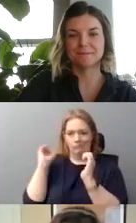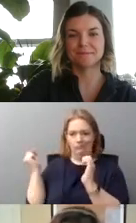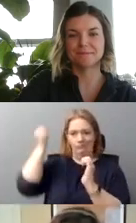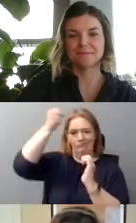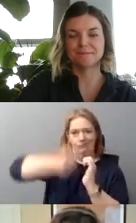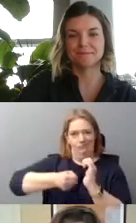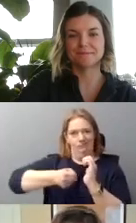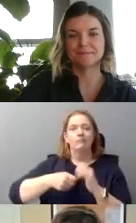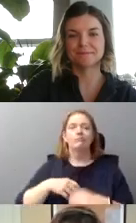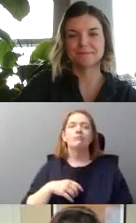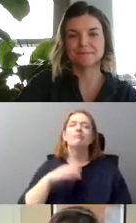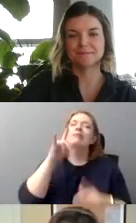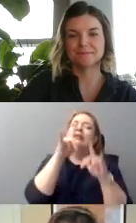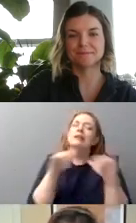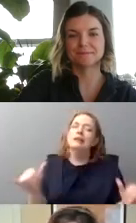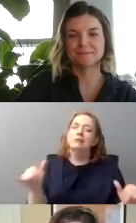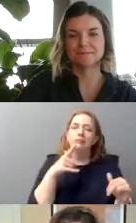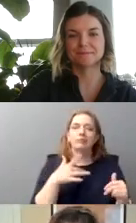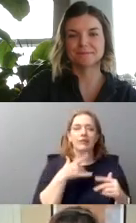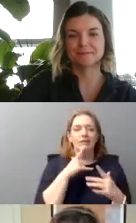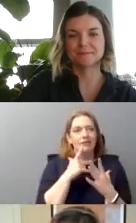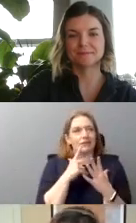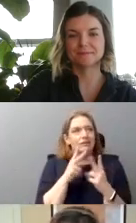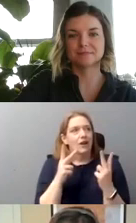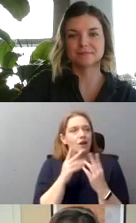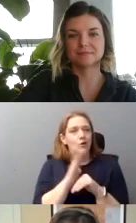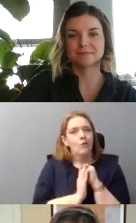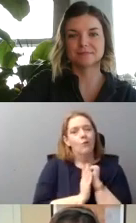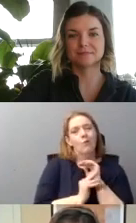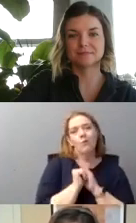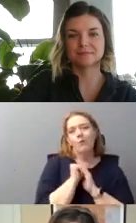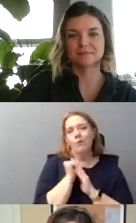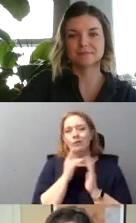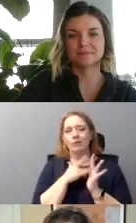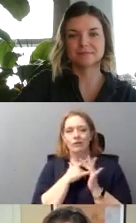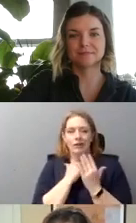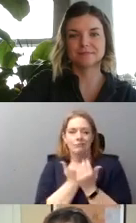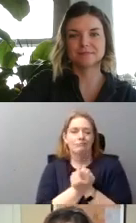quality here as well. I sat at that dining room table and had the pleasure of being hosted by the